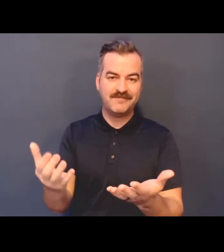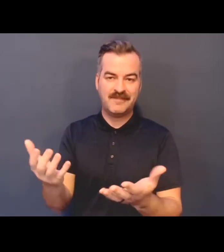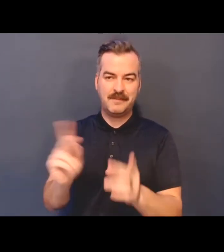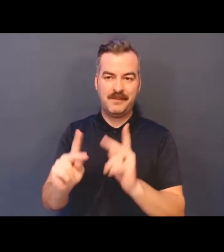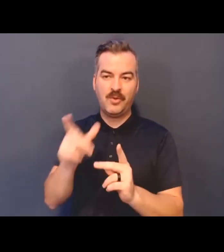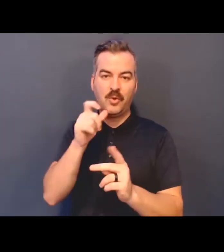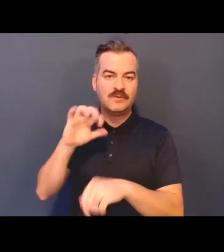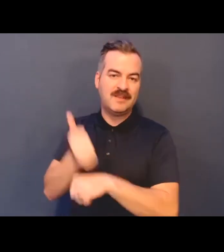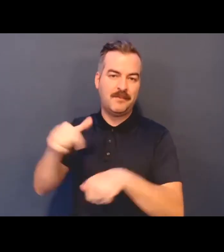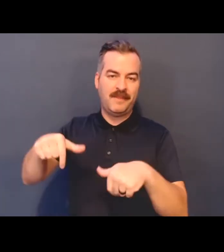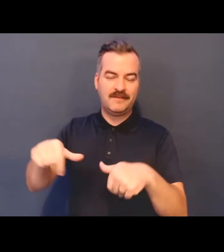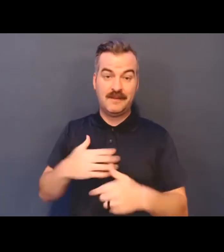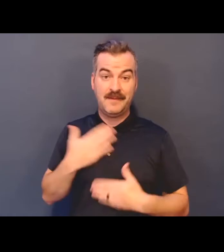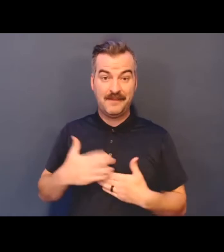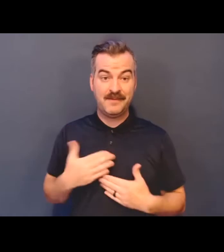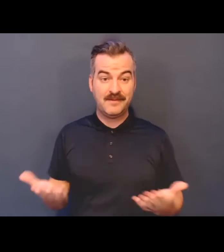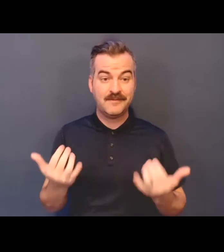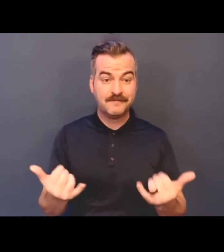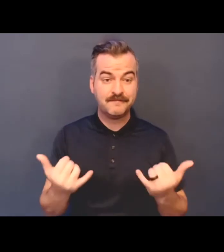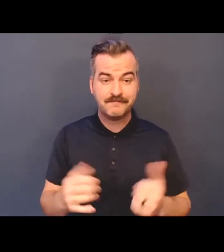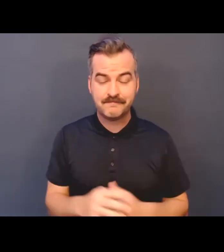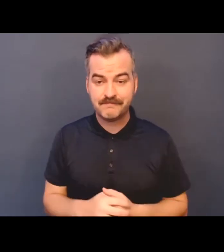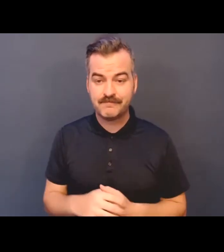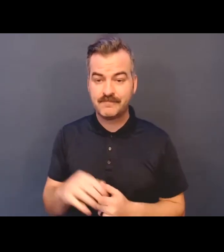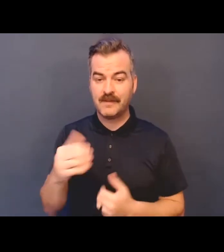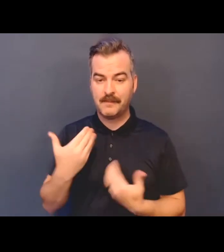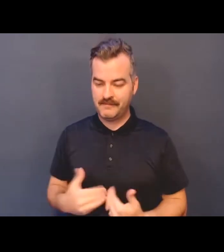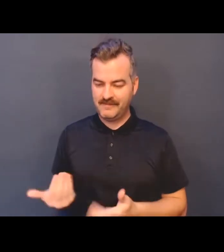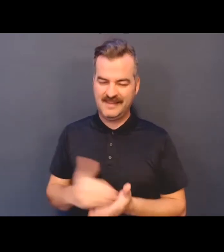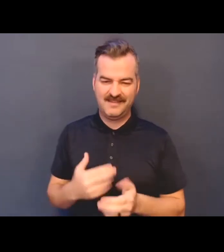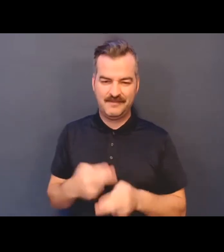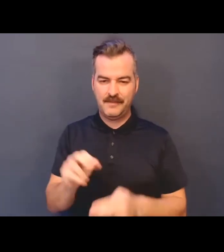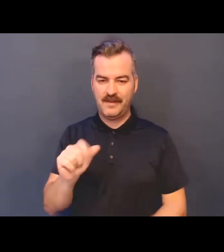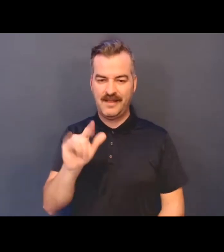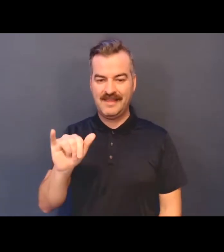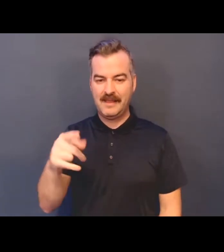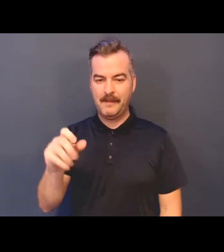15:08:54 I'm happy to be here today. Ally Peabody Smith like Joe said, I am a white